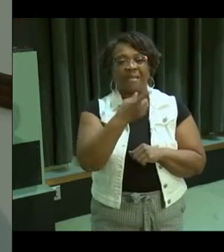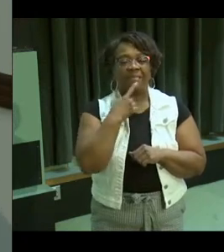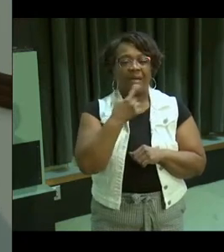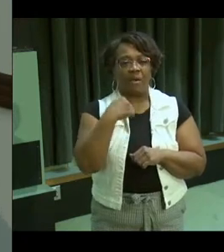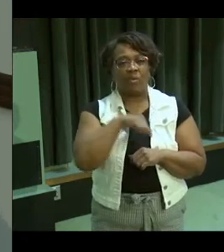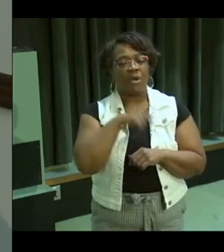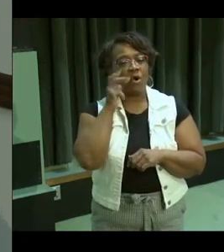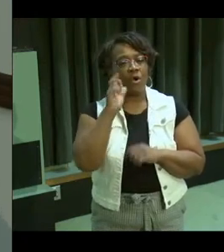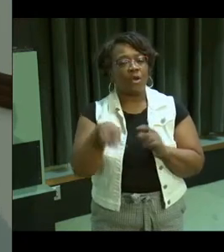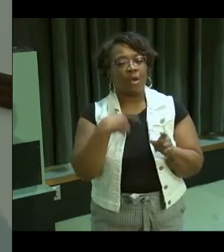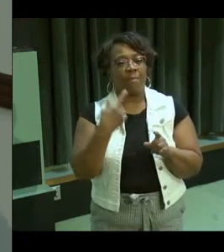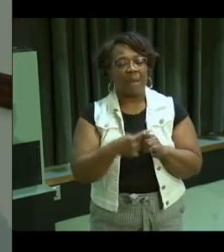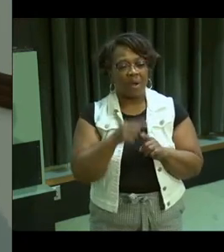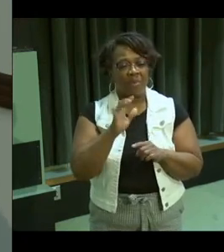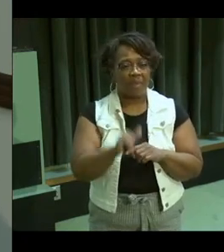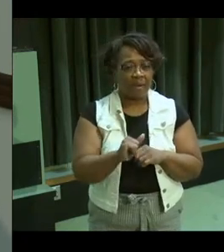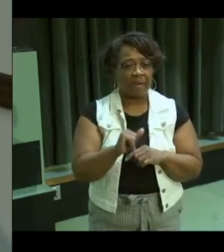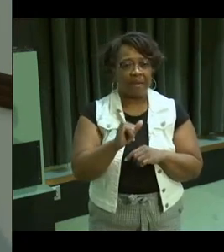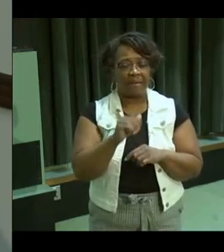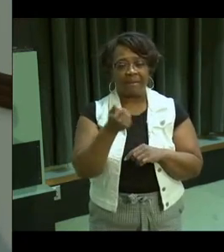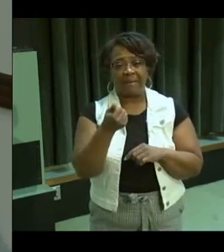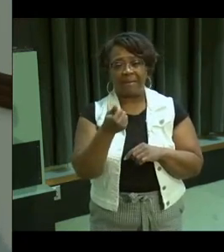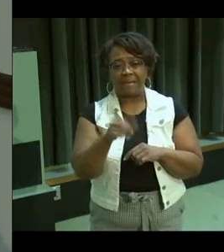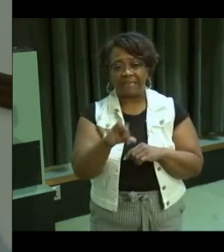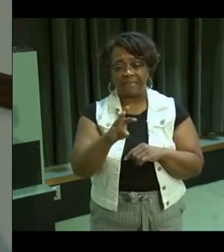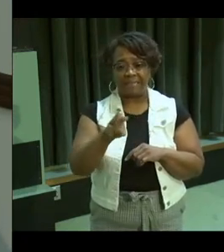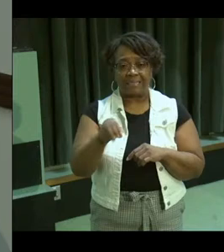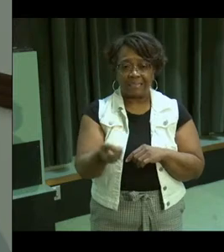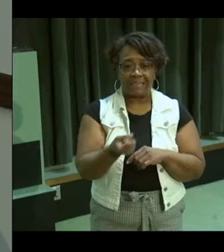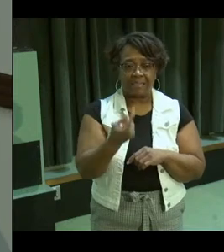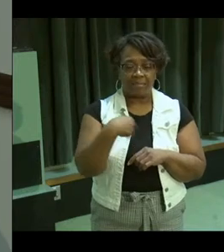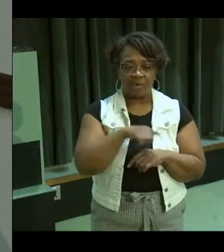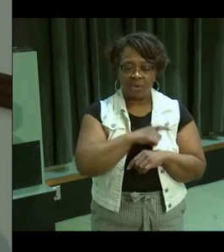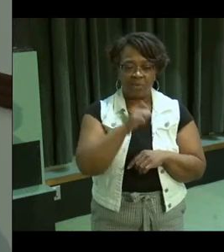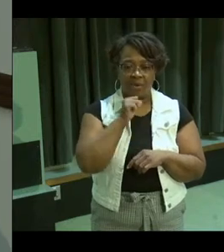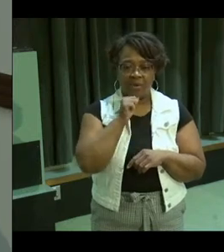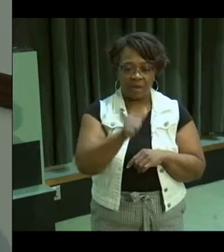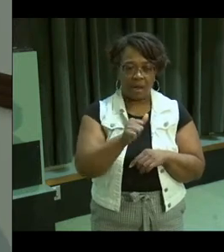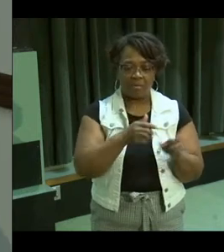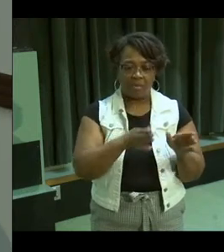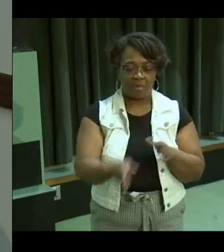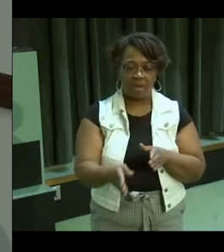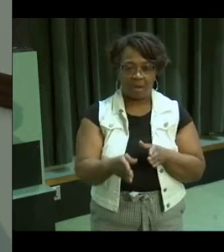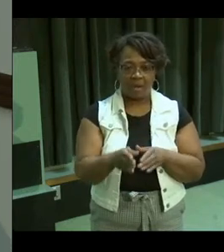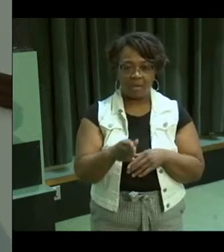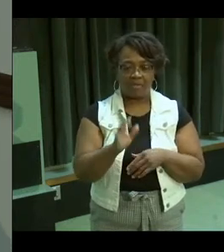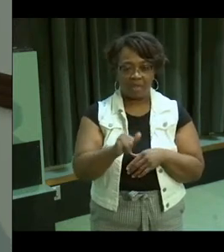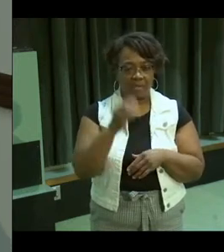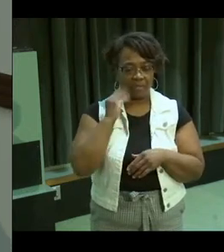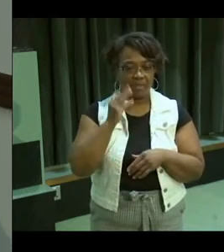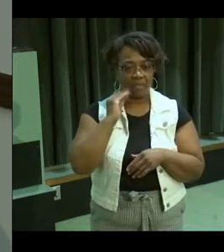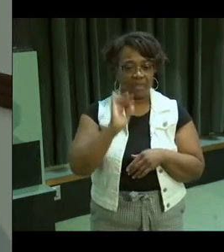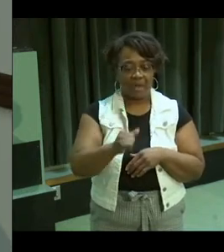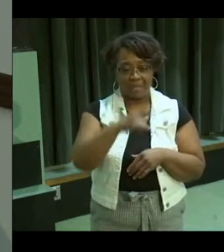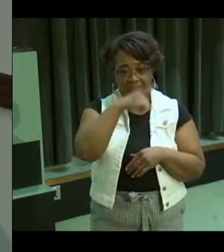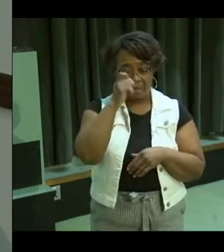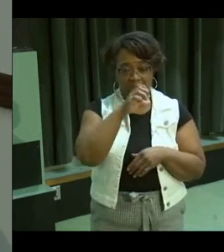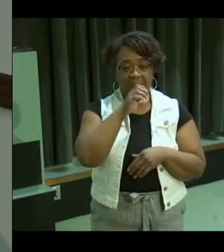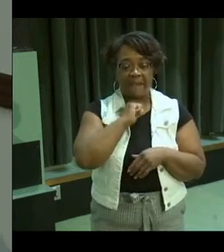heard about the fast in the 60s, but I don't think that any of us were prepared for what was to